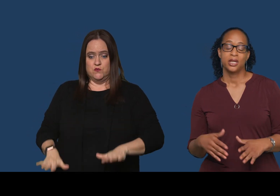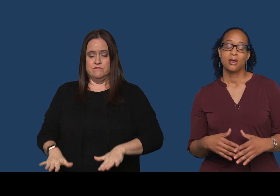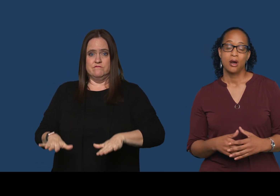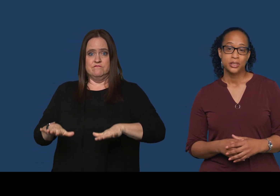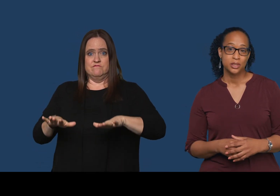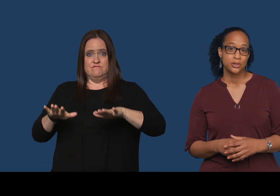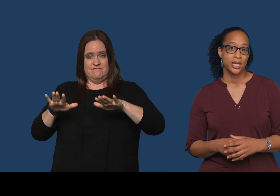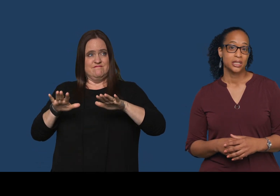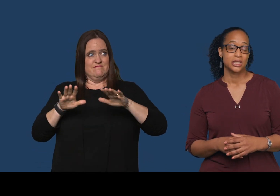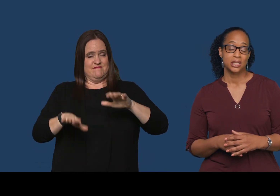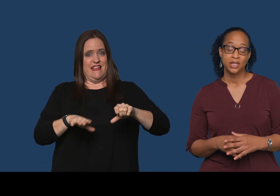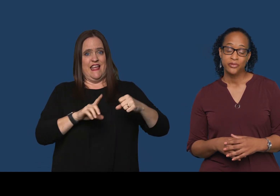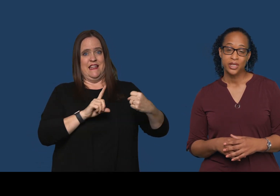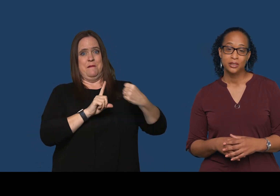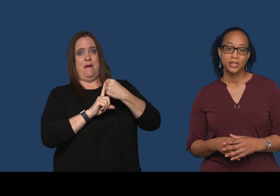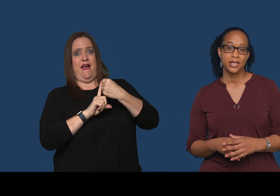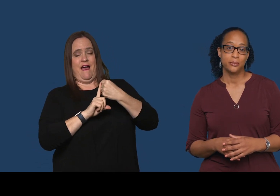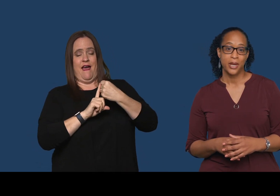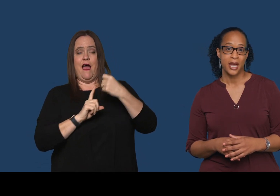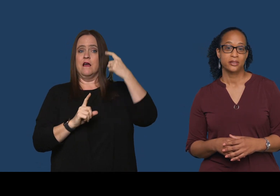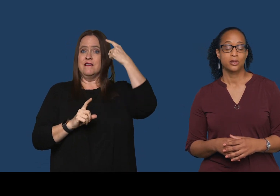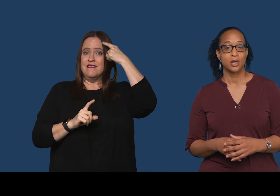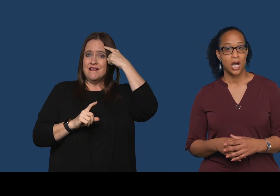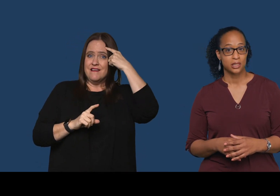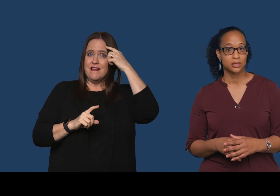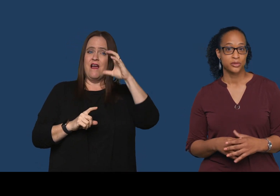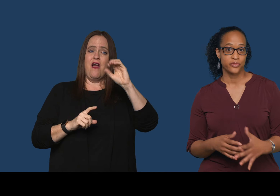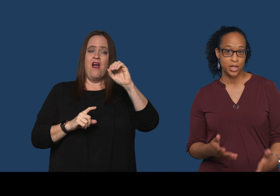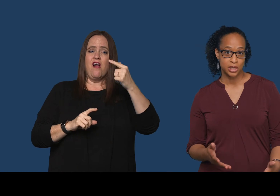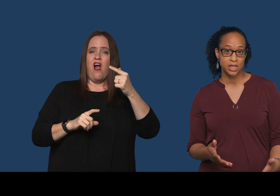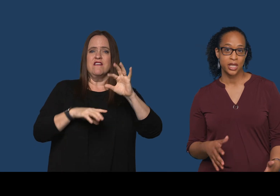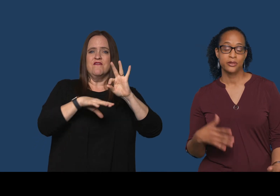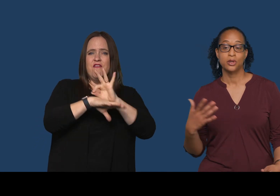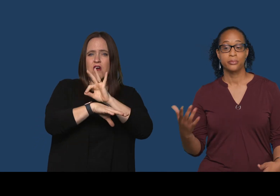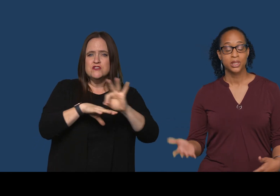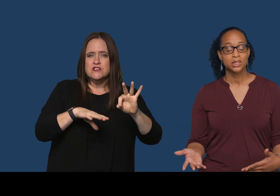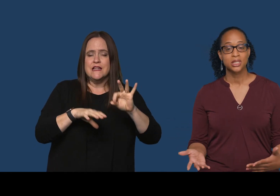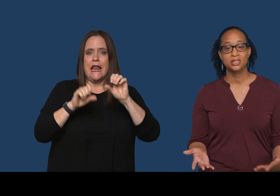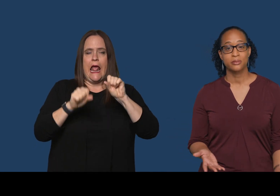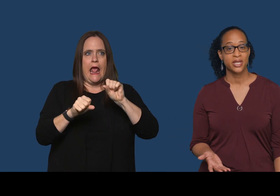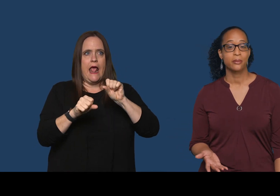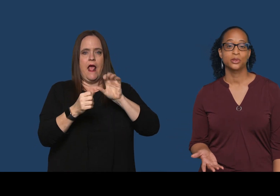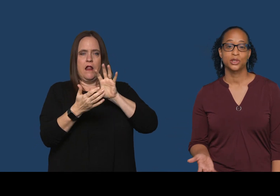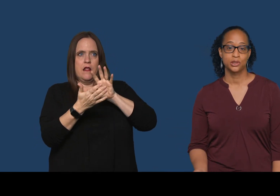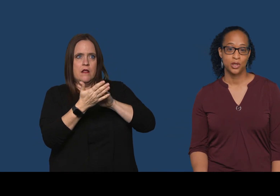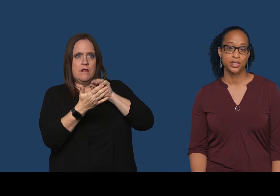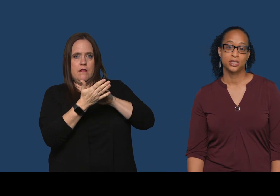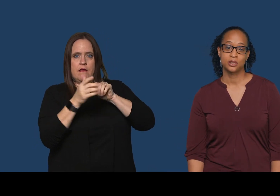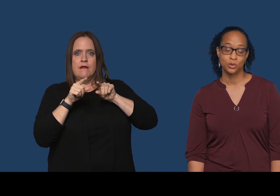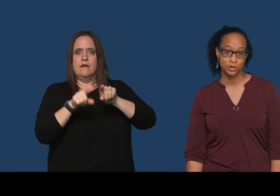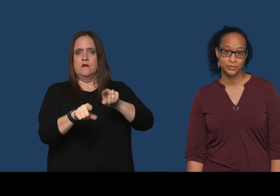It also can significantly impact their cognitive function and their ability to be able to learn in school.